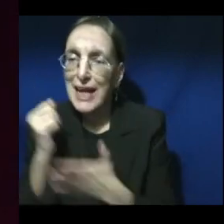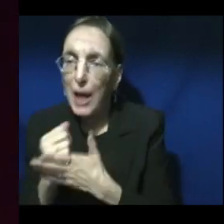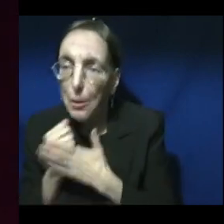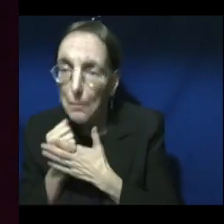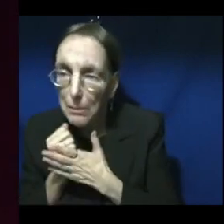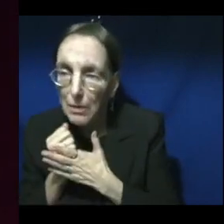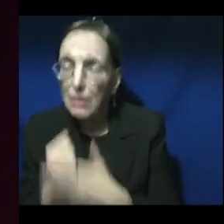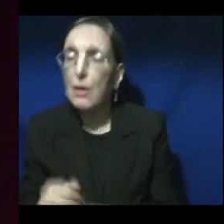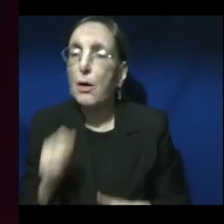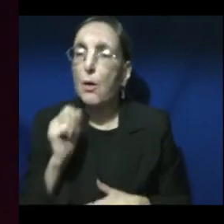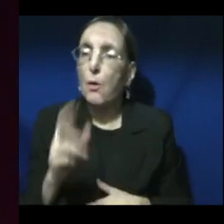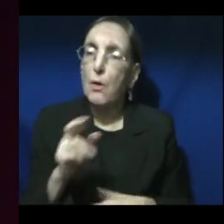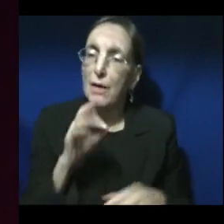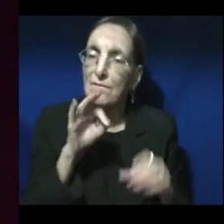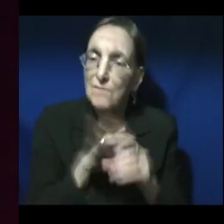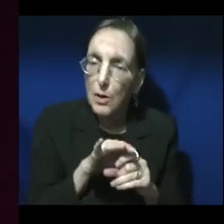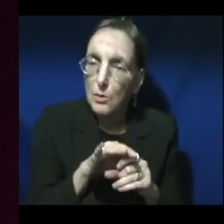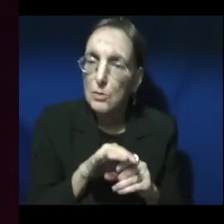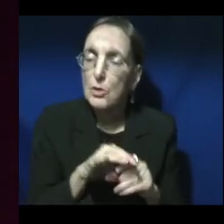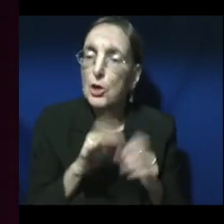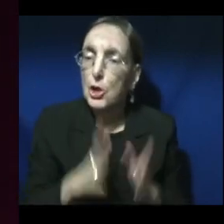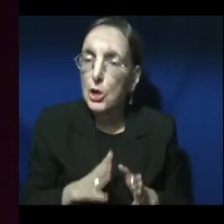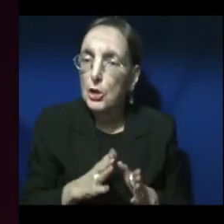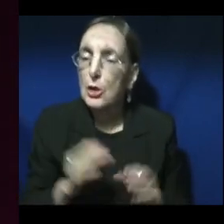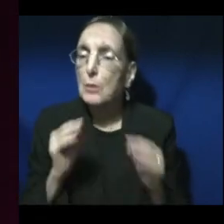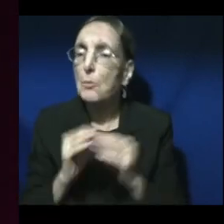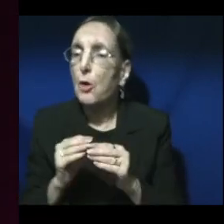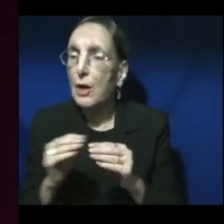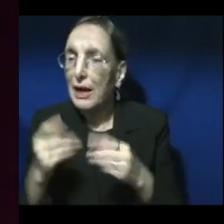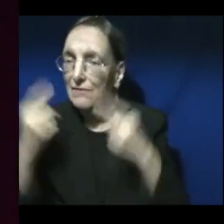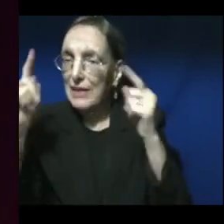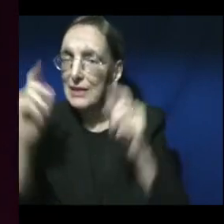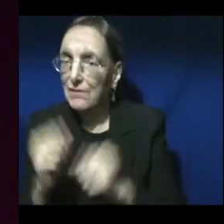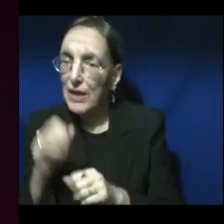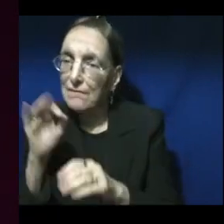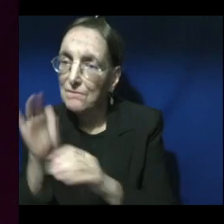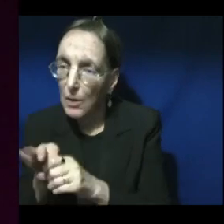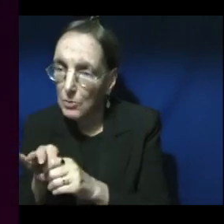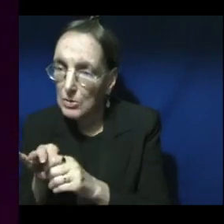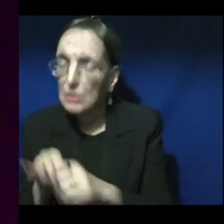between actions and identities, right? We all know that we should take certain actions. We all know